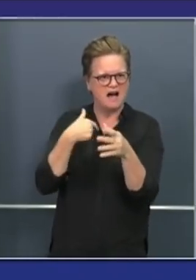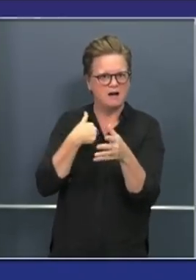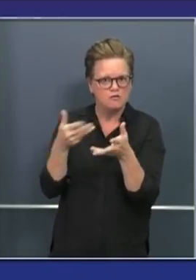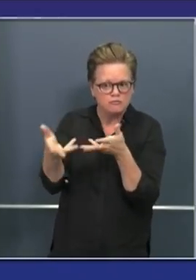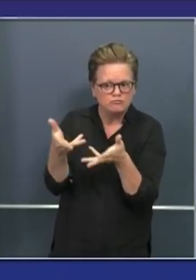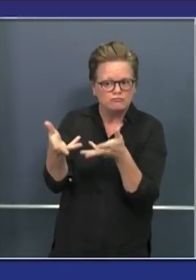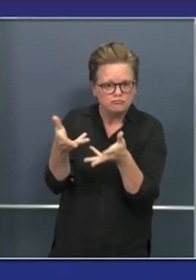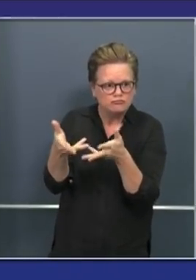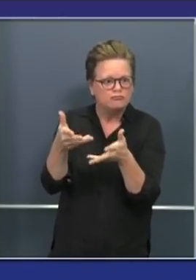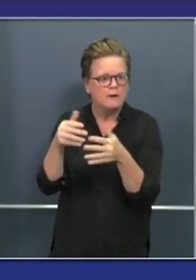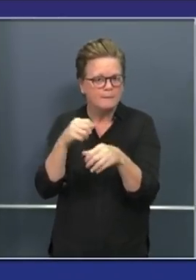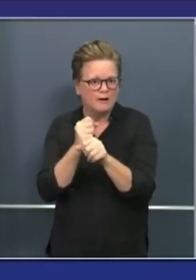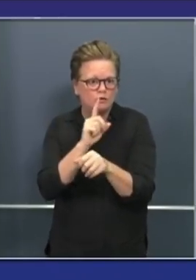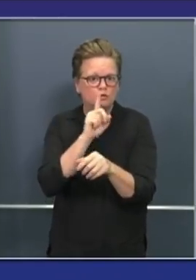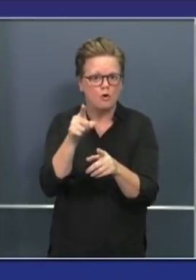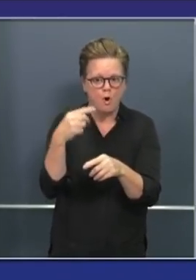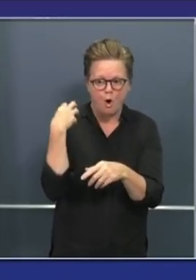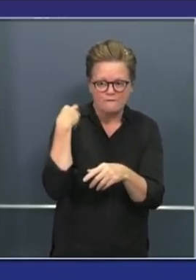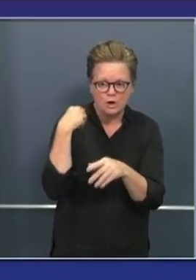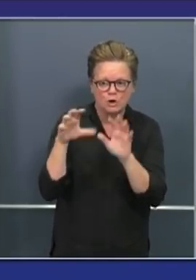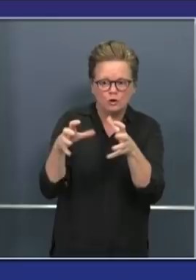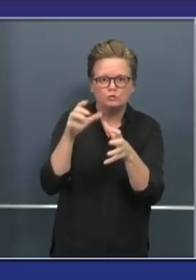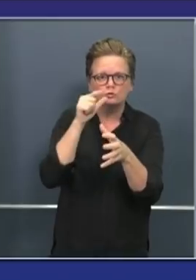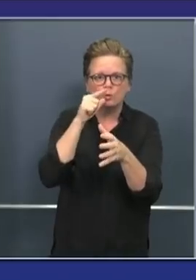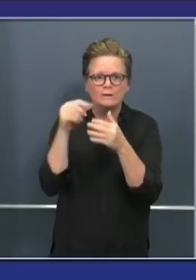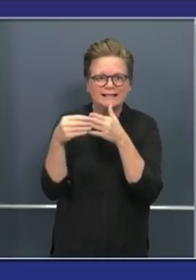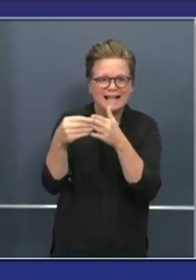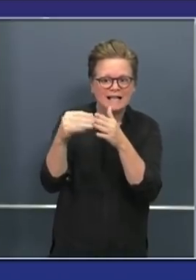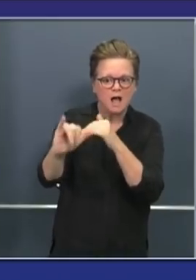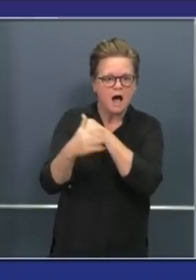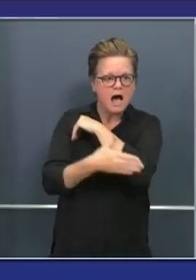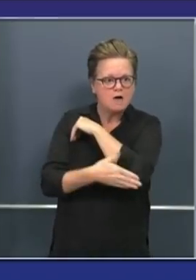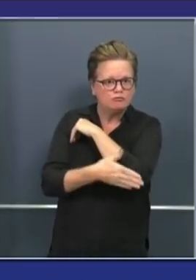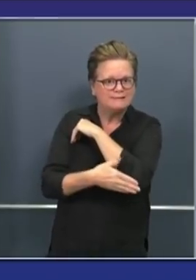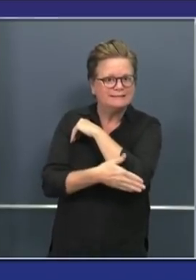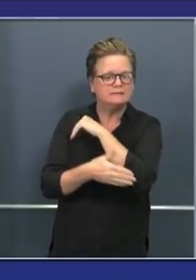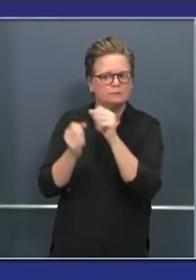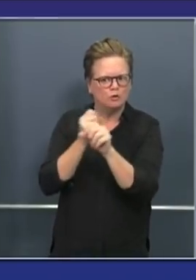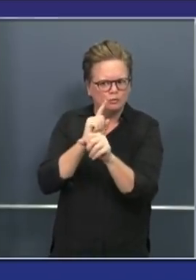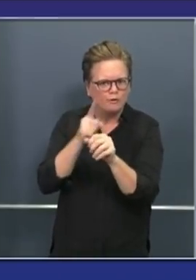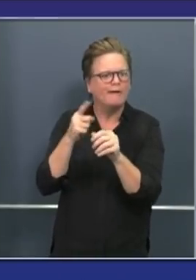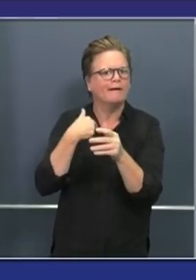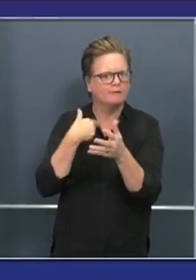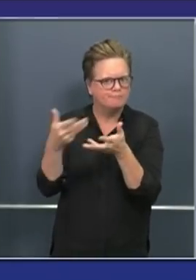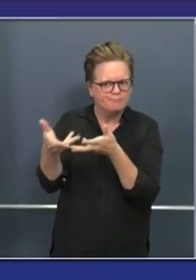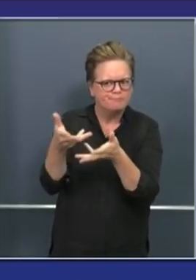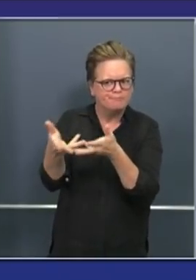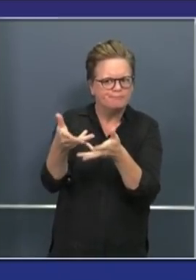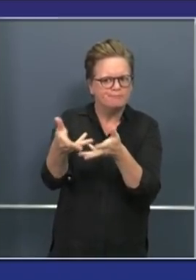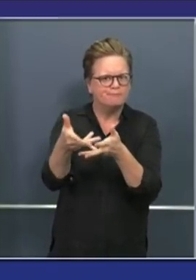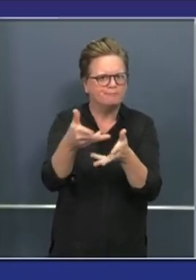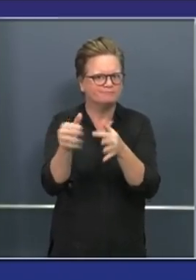HOSPITAL SYSTEMS, WORKING COLLABORATIVELY WITH ADVOCATES AND WORKING, OF COURSE, VERY COLLABORATIVE WITH THEIR ELECTED OFFICIALS TO MAKE